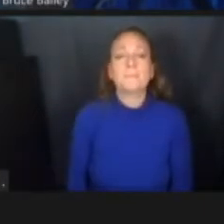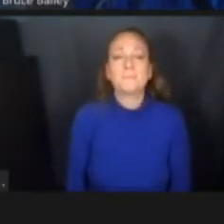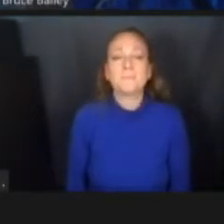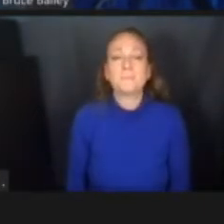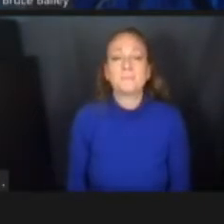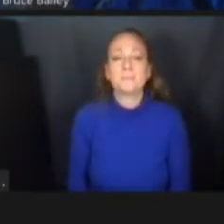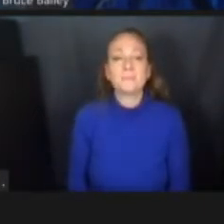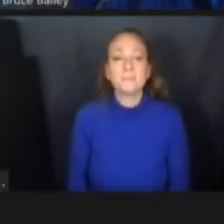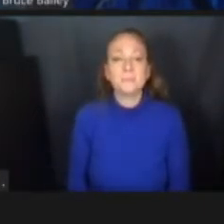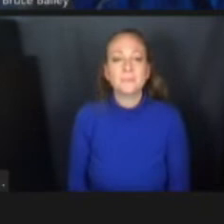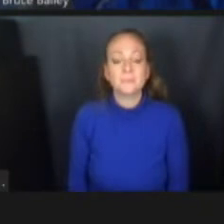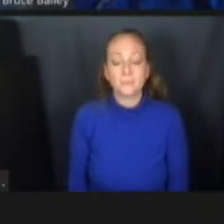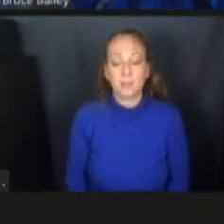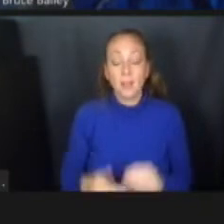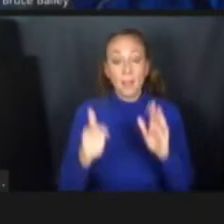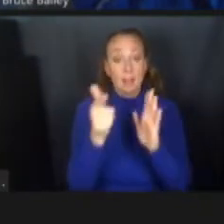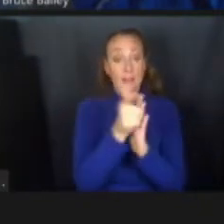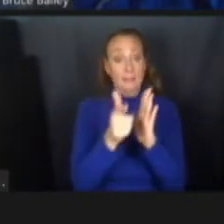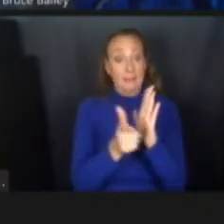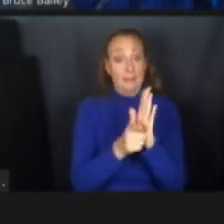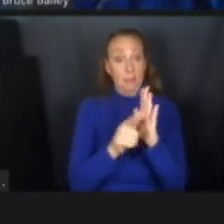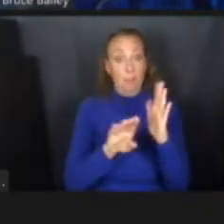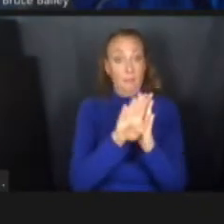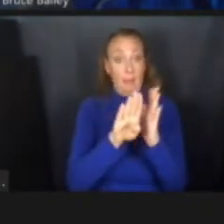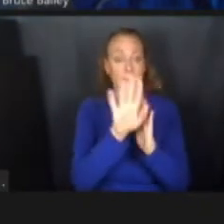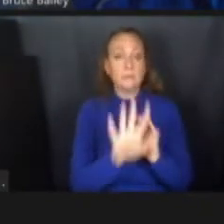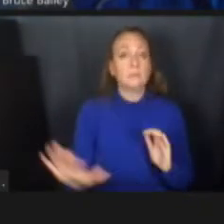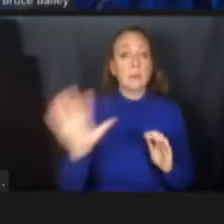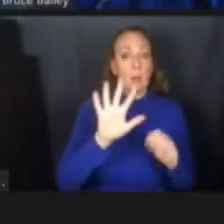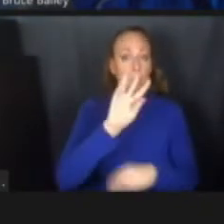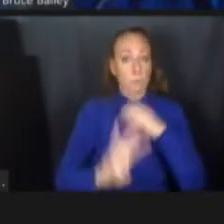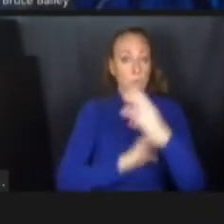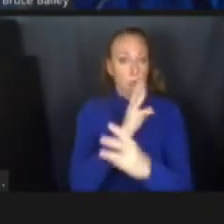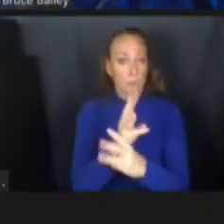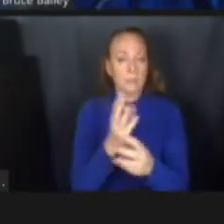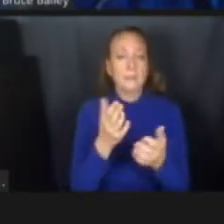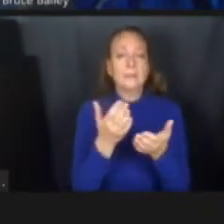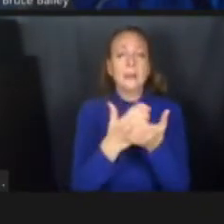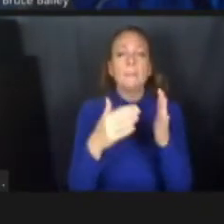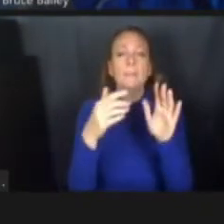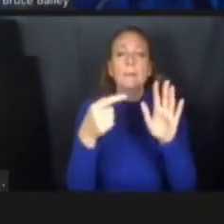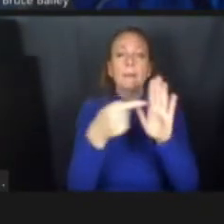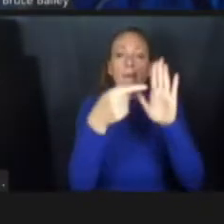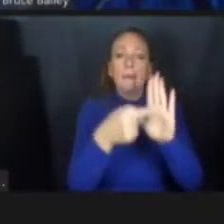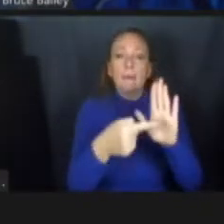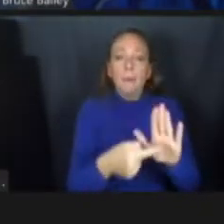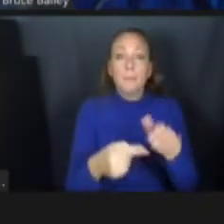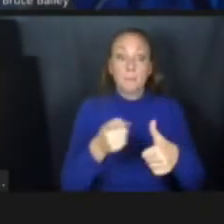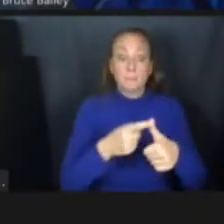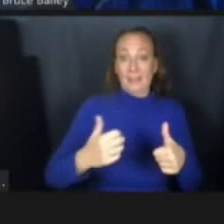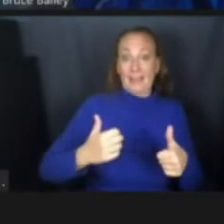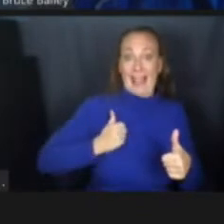Legal developments internationally. Just some highlights. In Canada, our neighbors to the North,